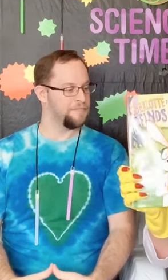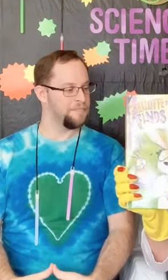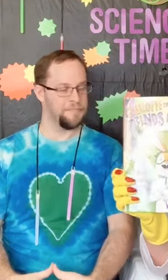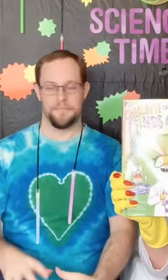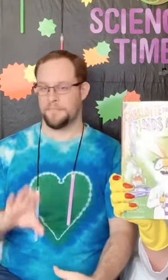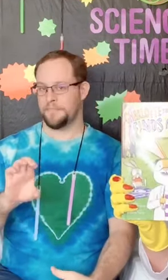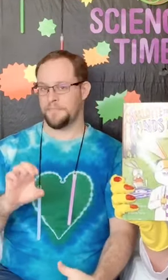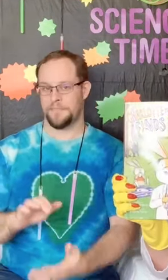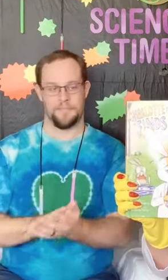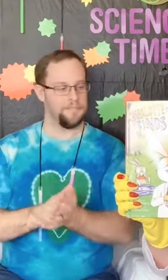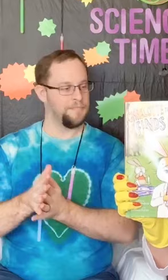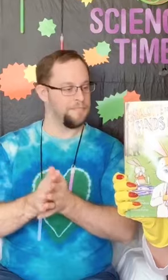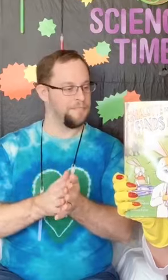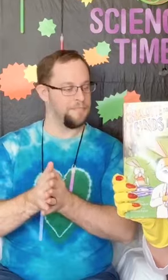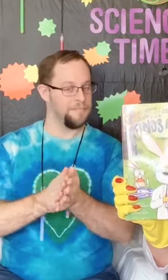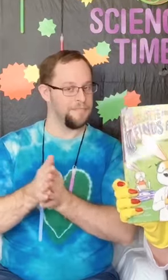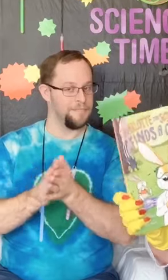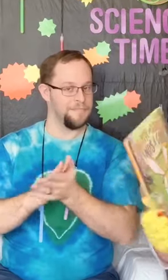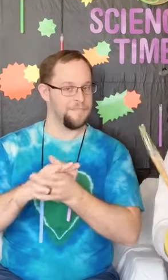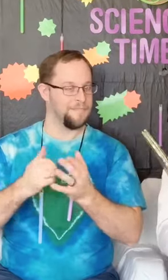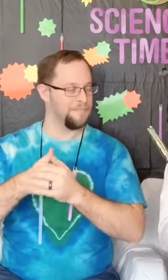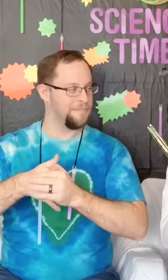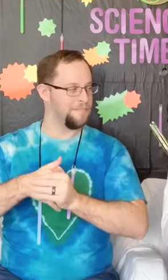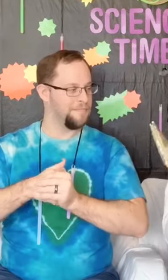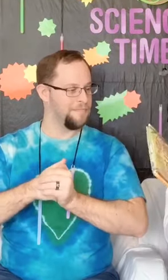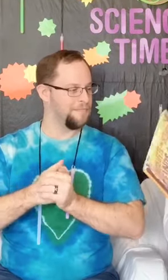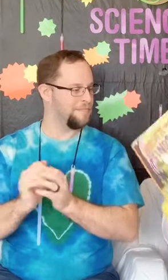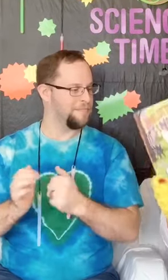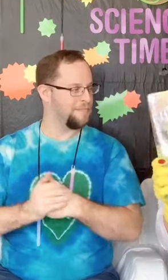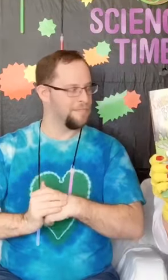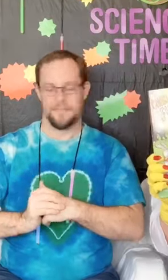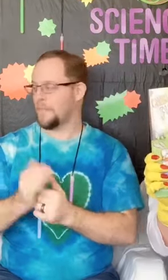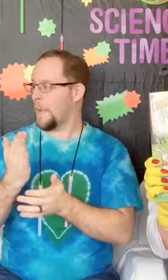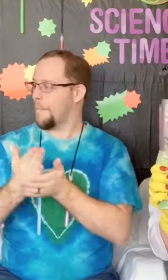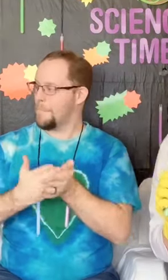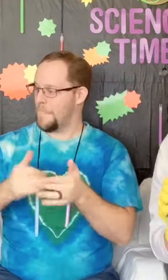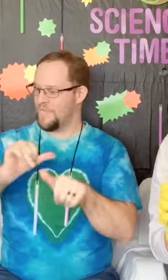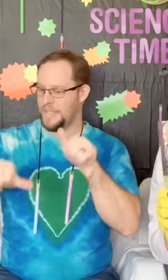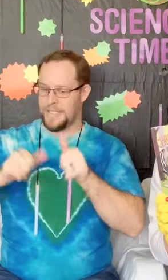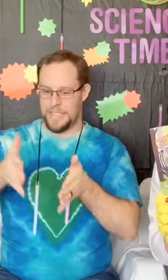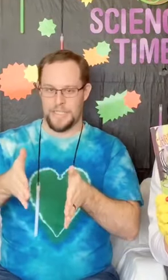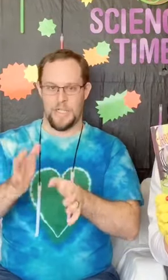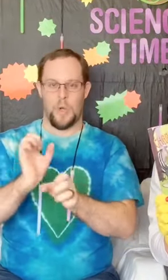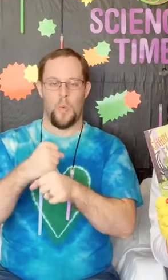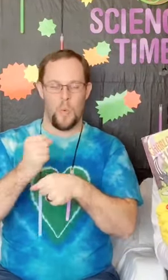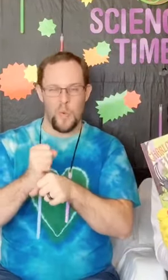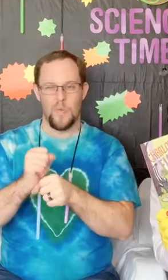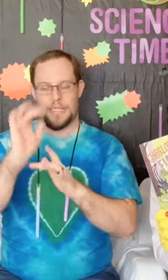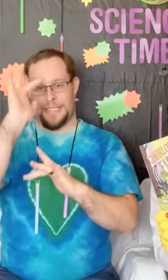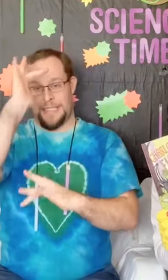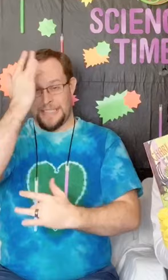Finds a Cure! So, part of science is working with diseases and sicknesses,